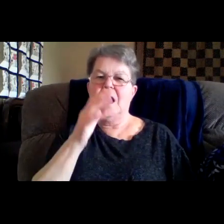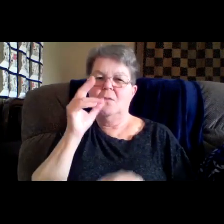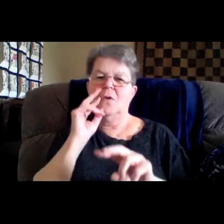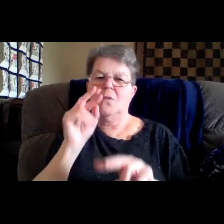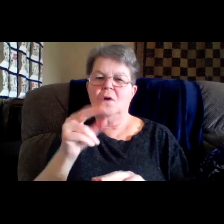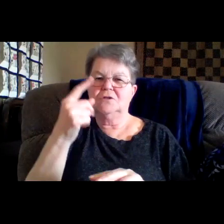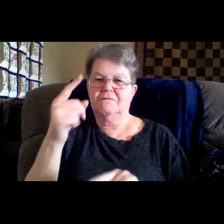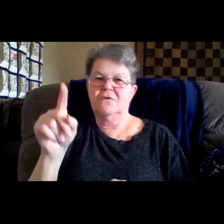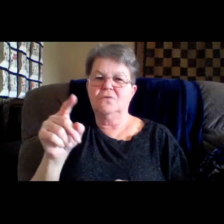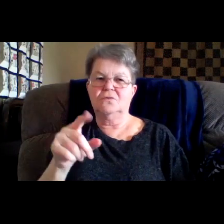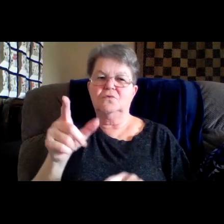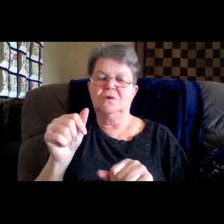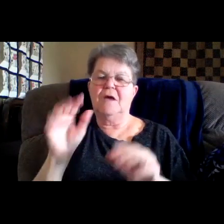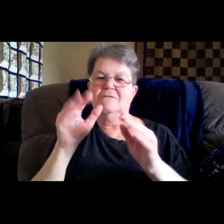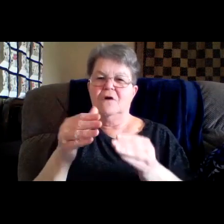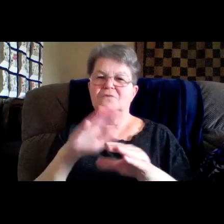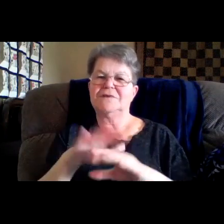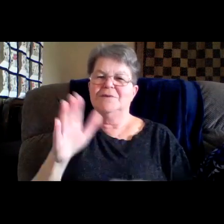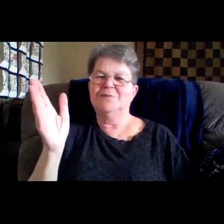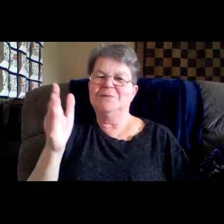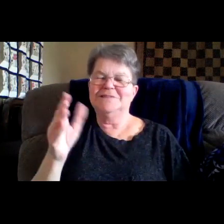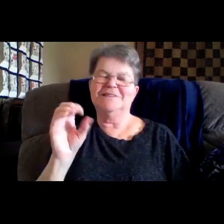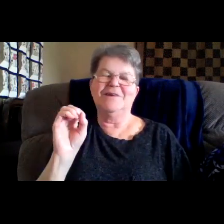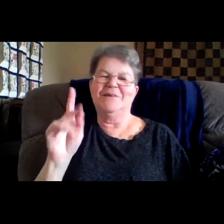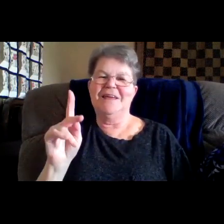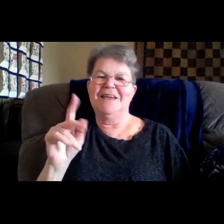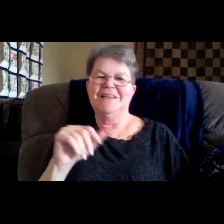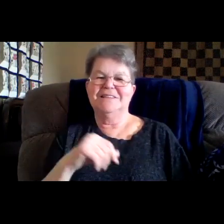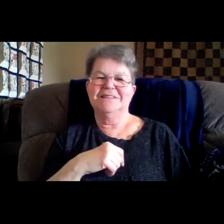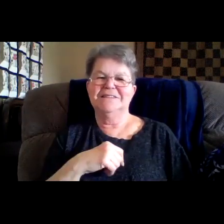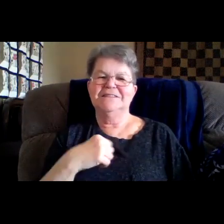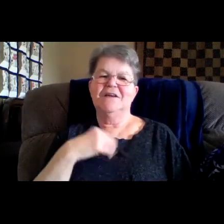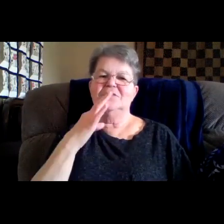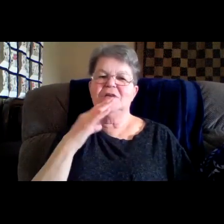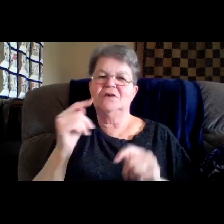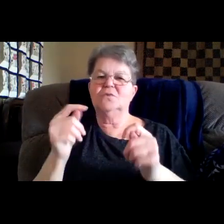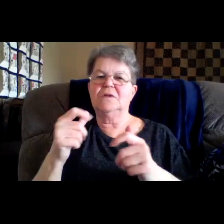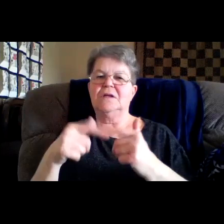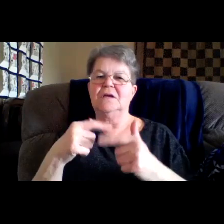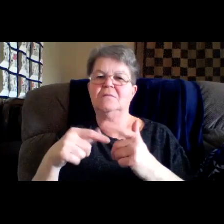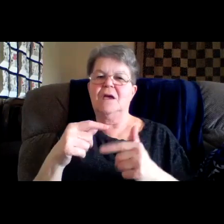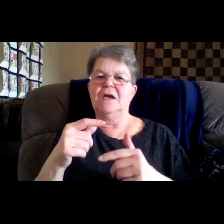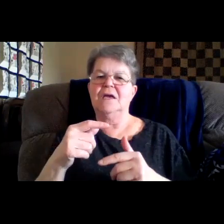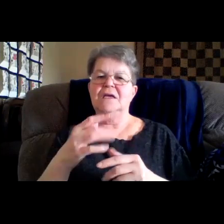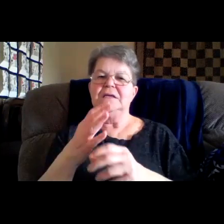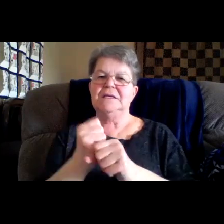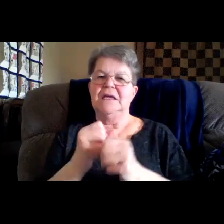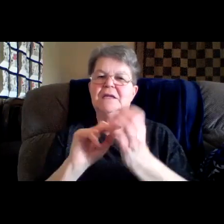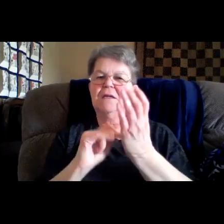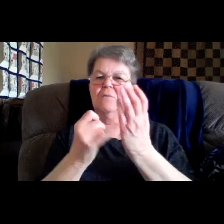So you can focus on your presentation. [Laura] Okay. So I'm just going to talk quickly about kind of getting a project started